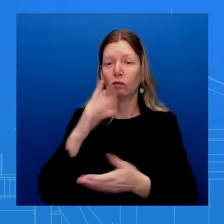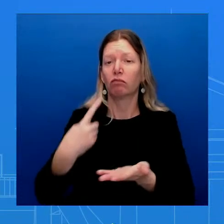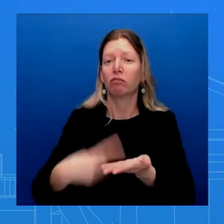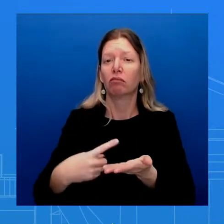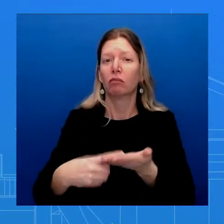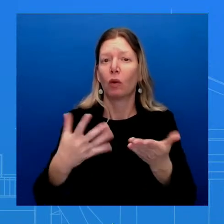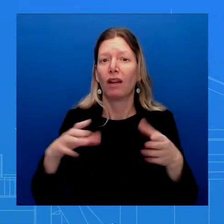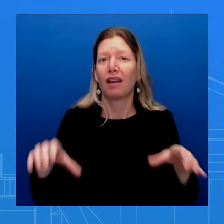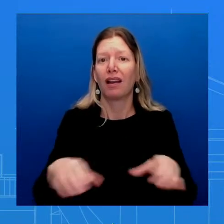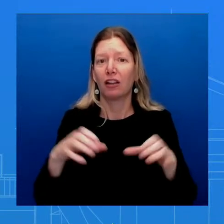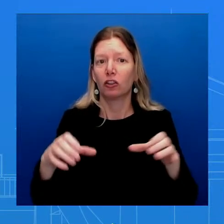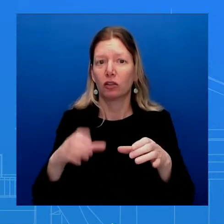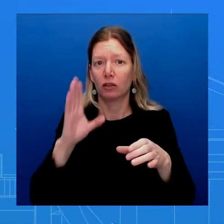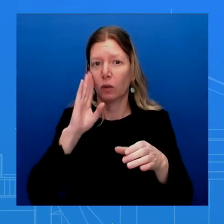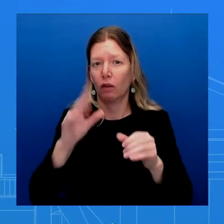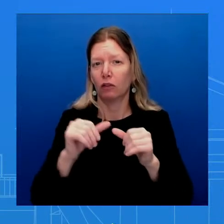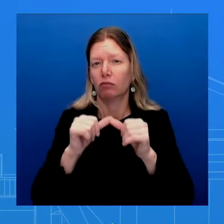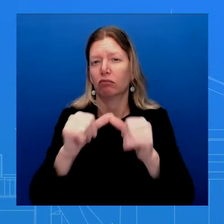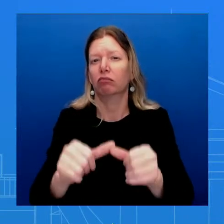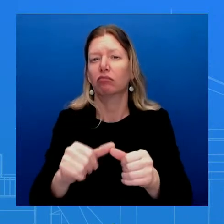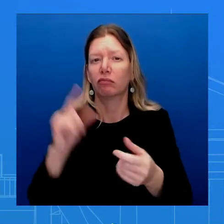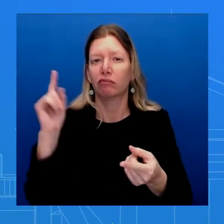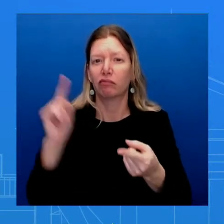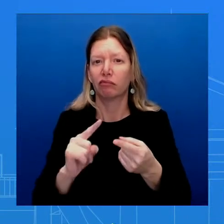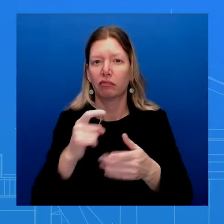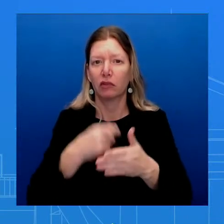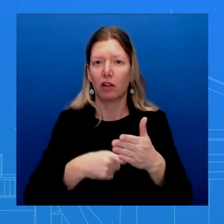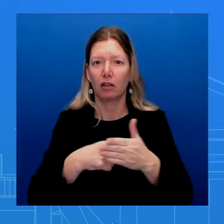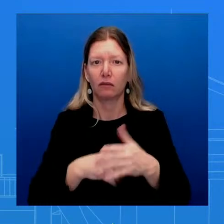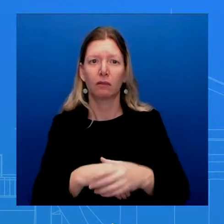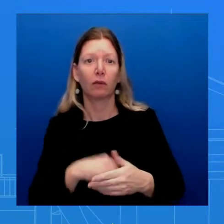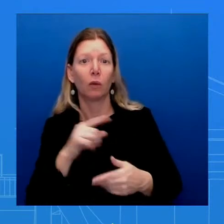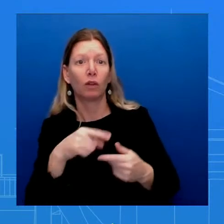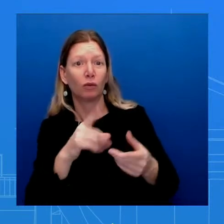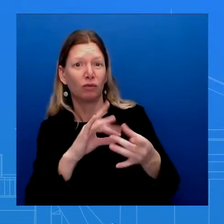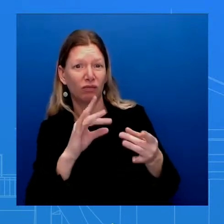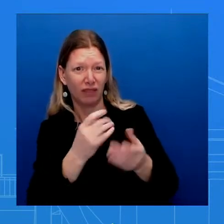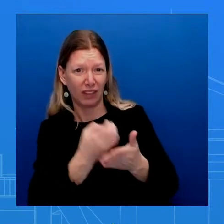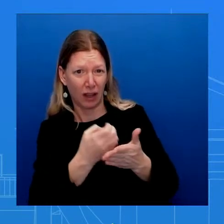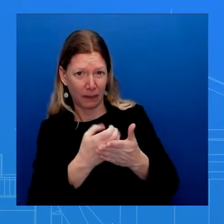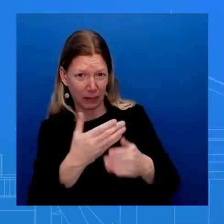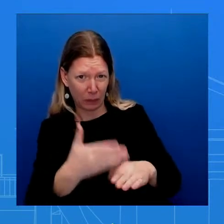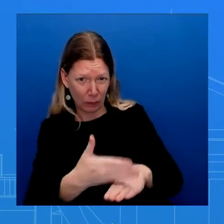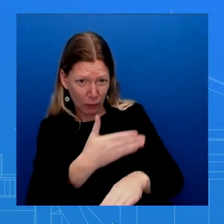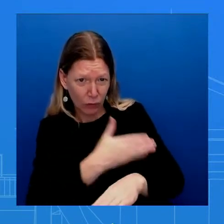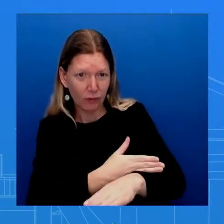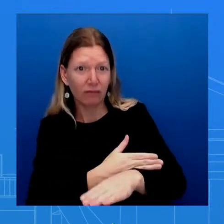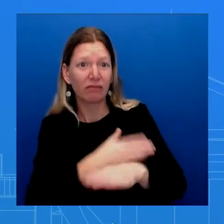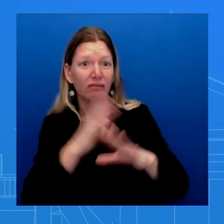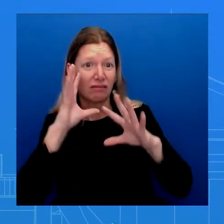that when you say the economy is improving and President Biden says the economy is improving that a majority of Americans